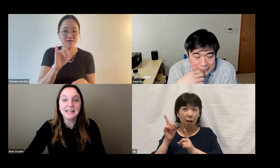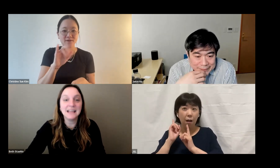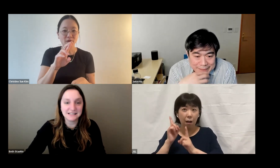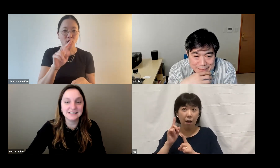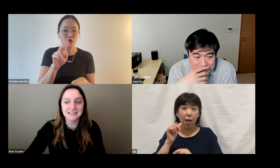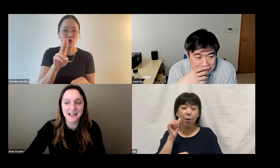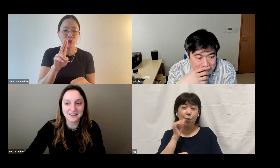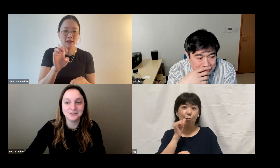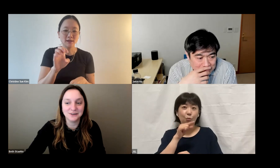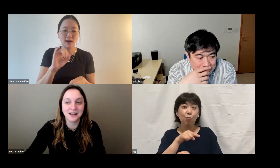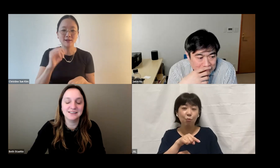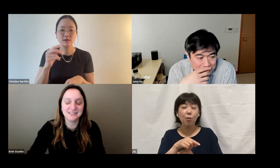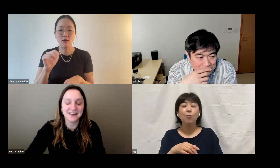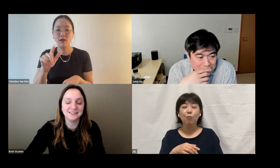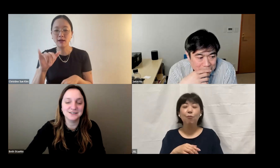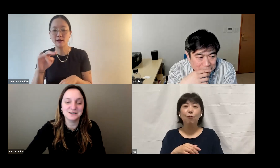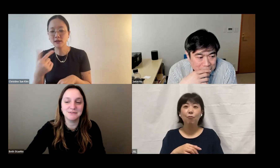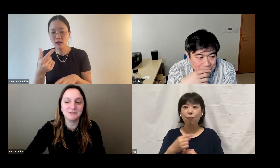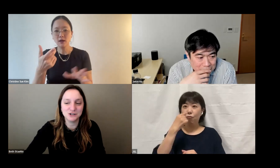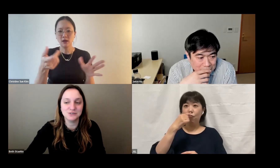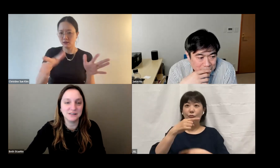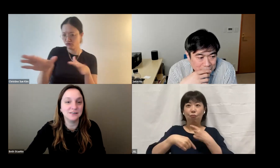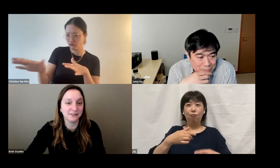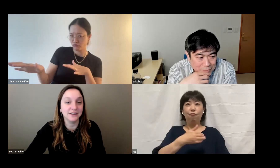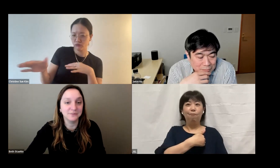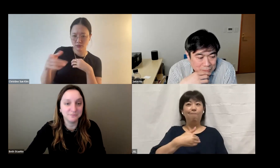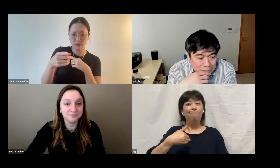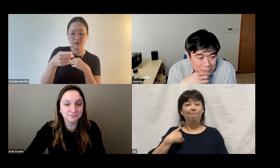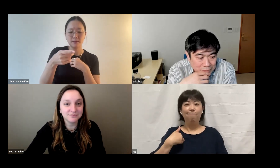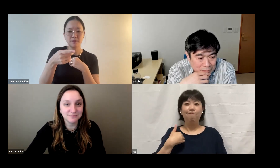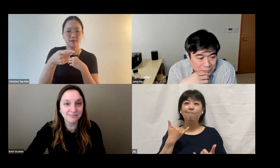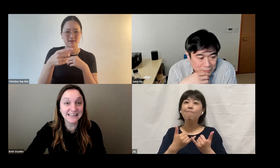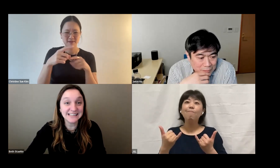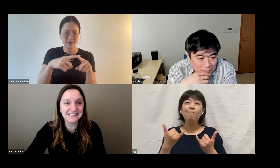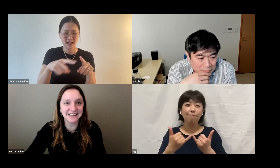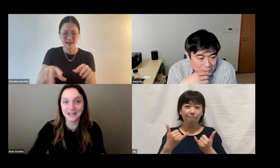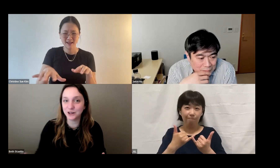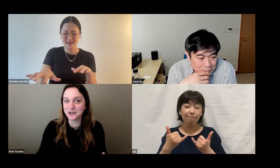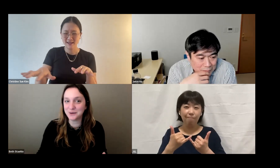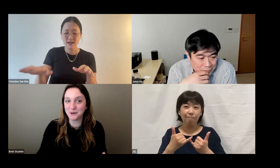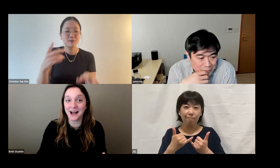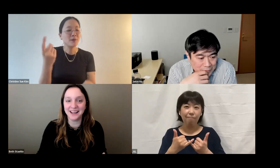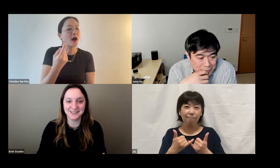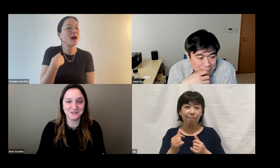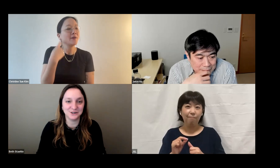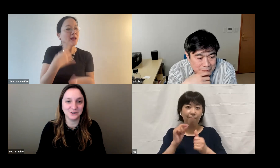Yes, exactly. Exactly. Excuse me. Virtue signaling it is that like, look at what I can do.